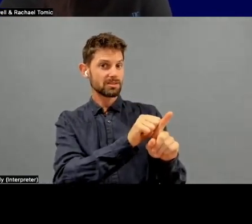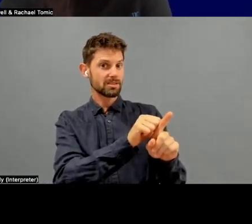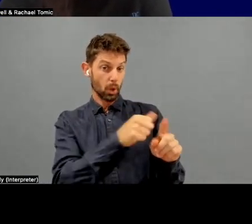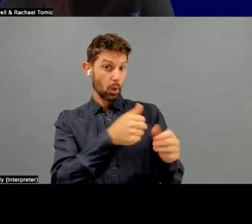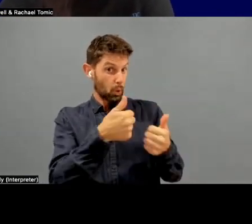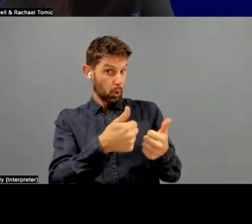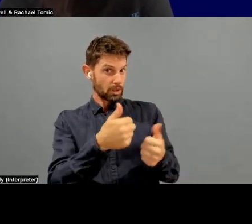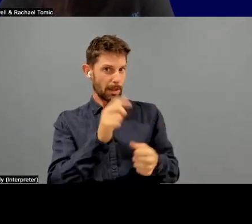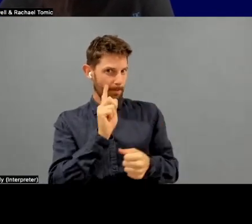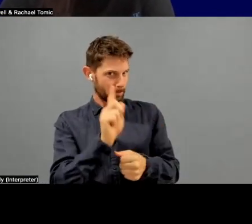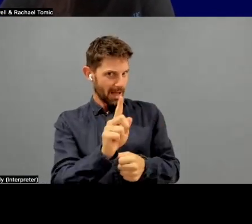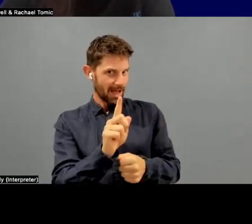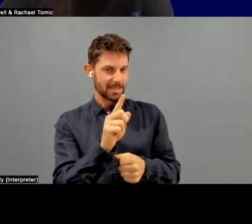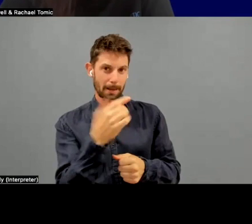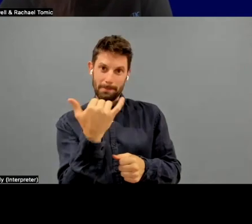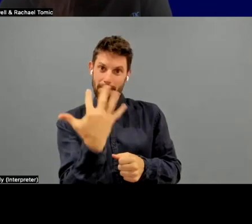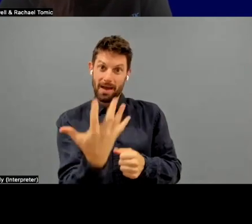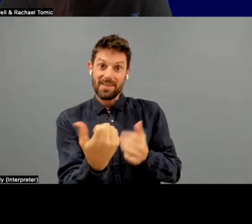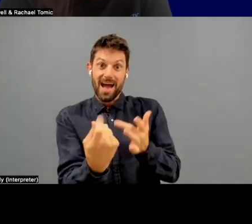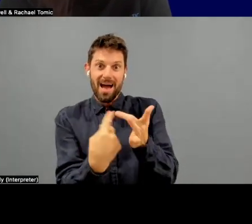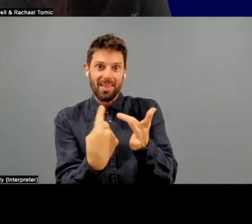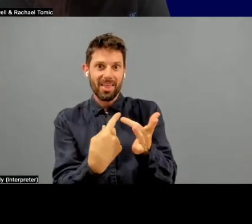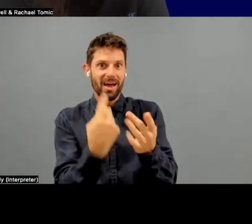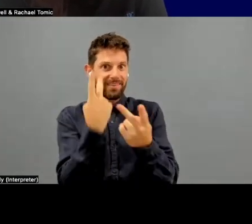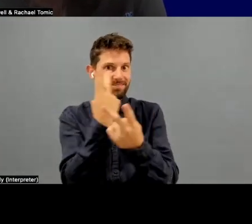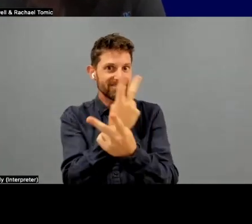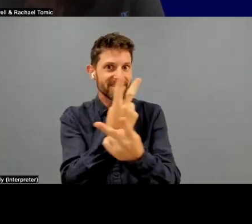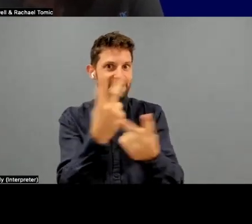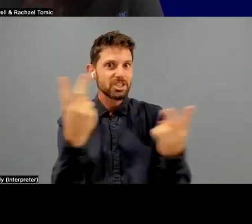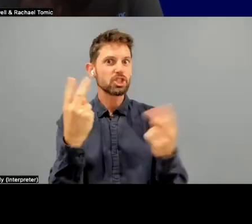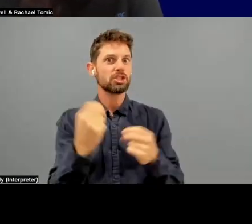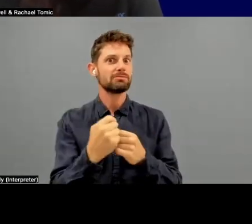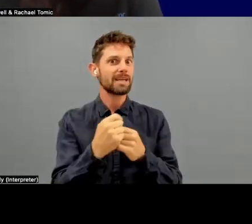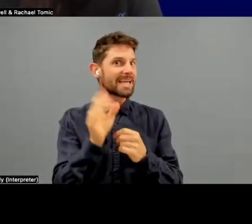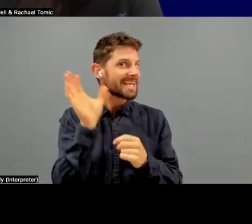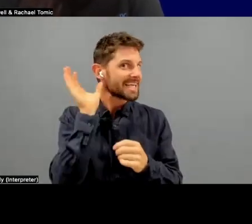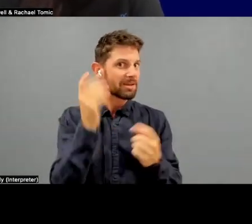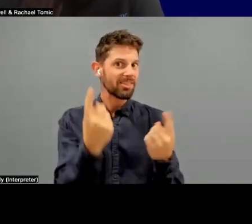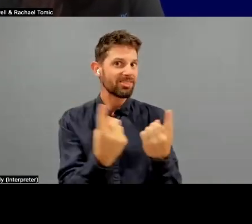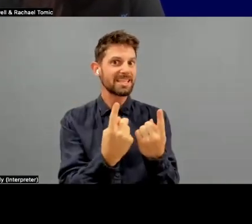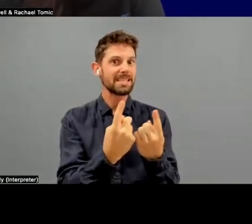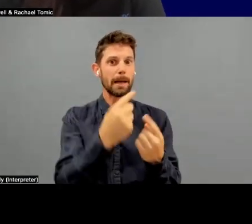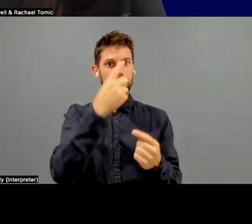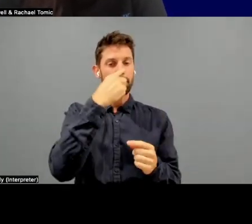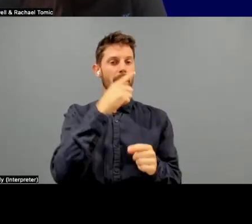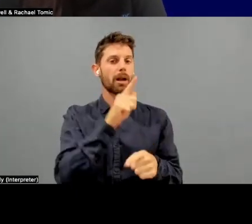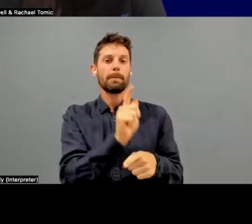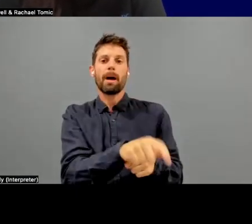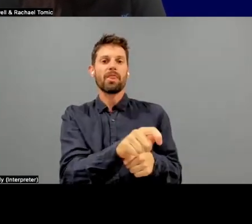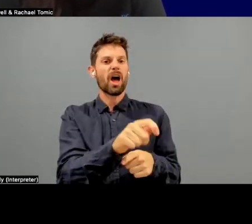also be underlying vision and hearing things that haven't been thoroughly assessed or understood and